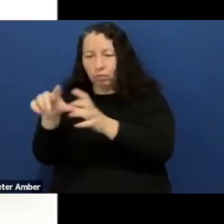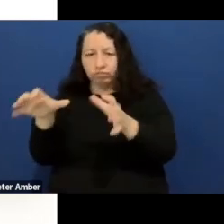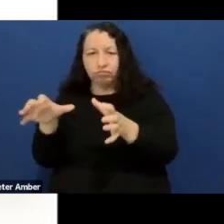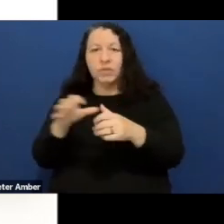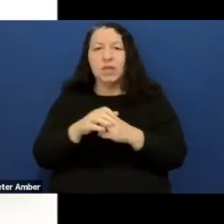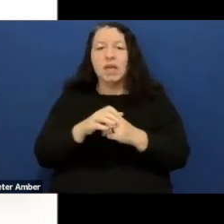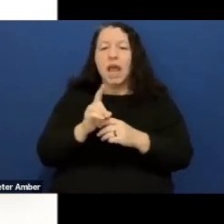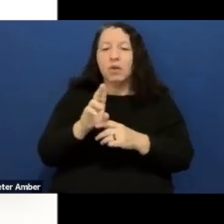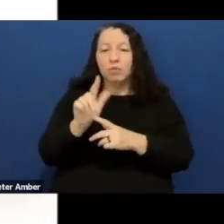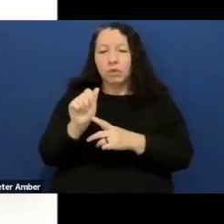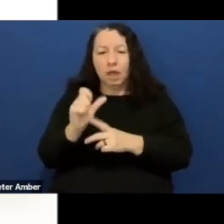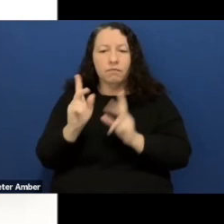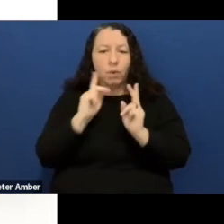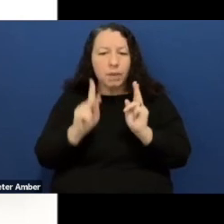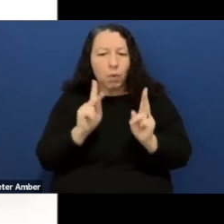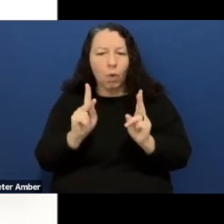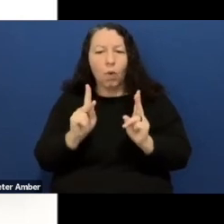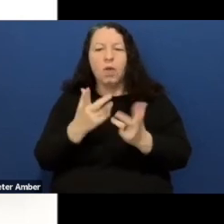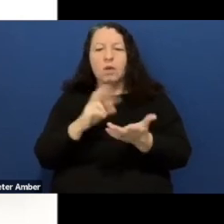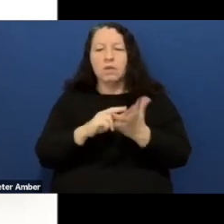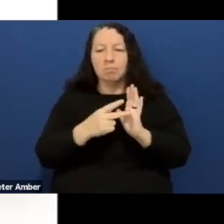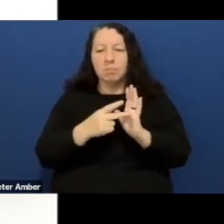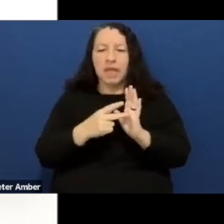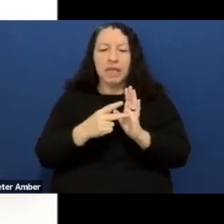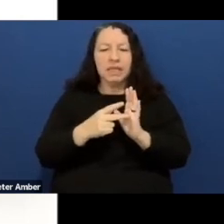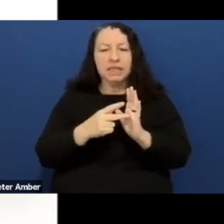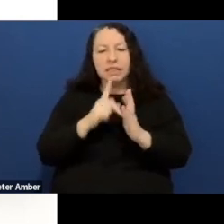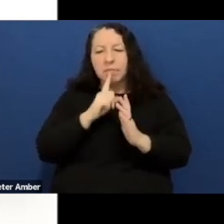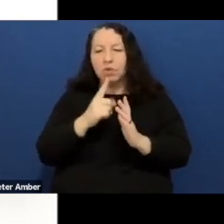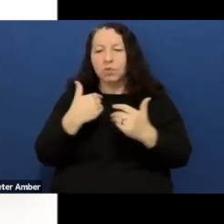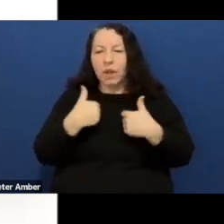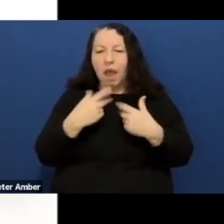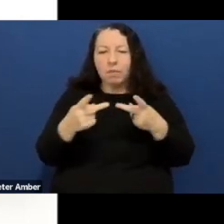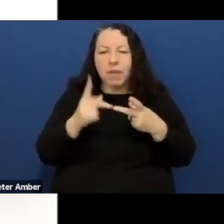and douala-ing, holding space with and for people in transition.